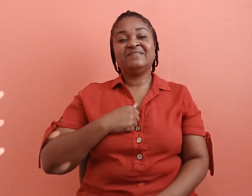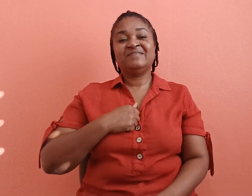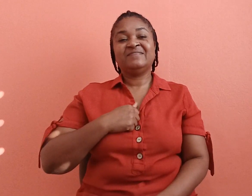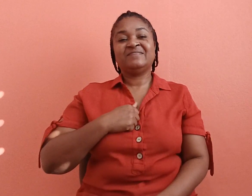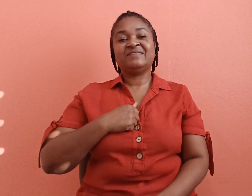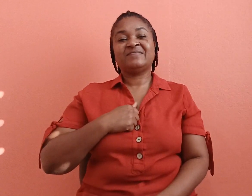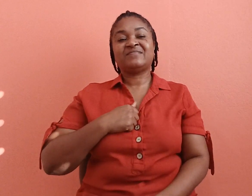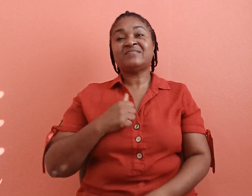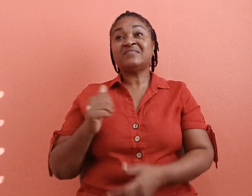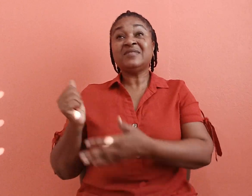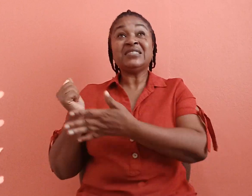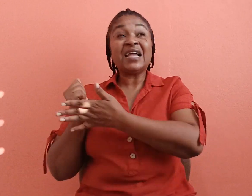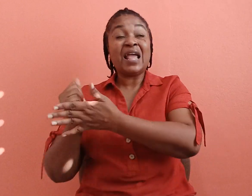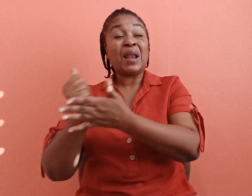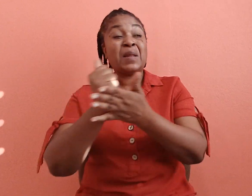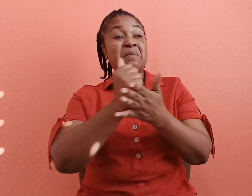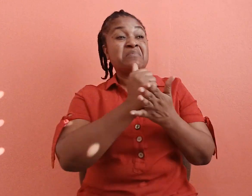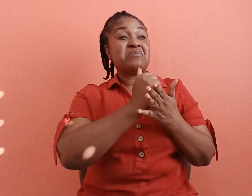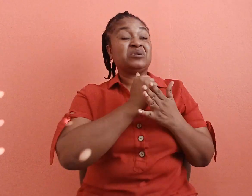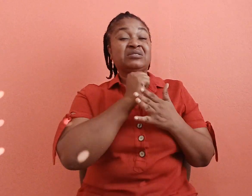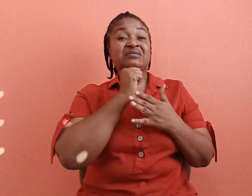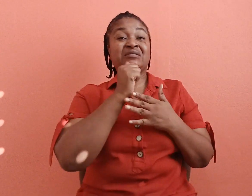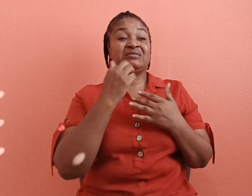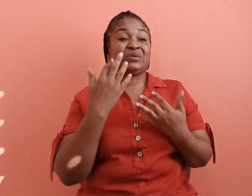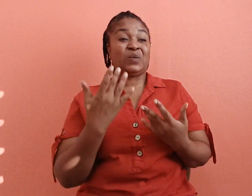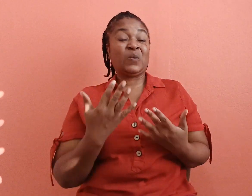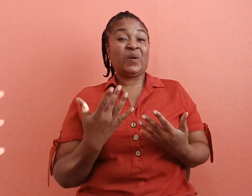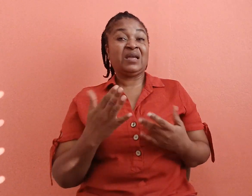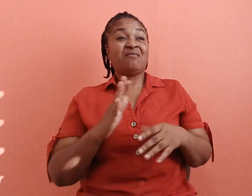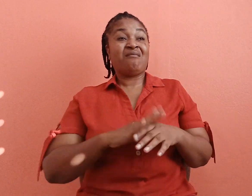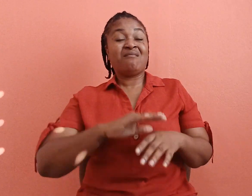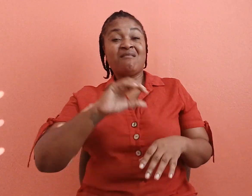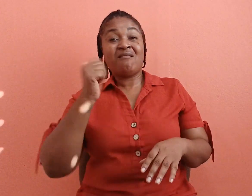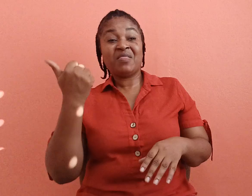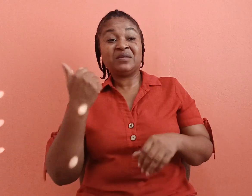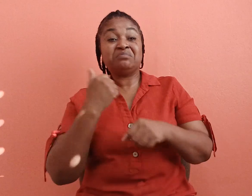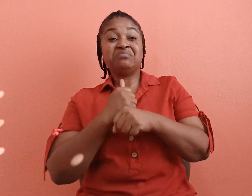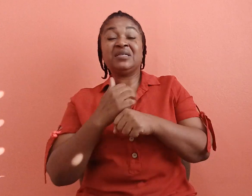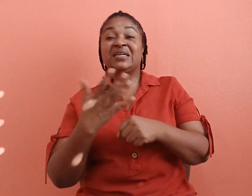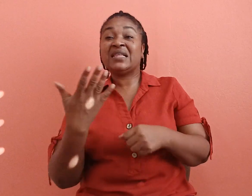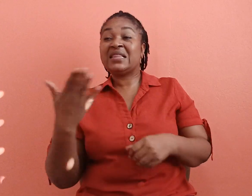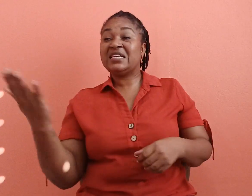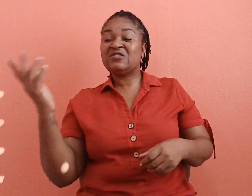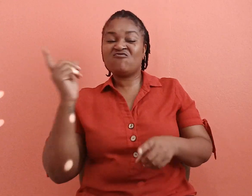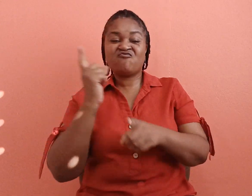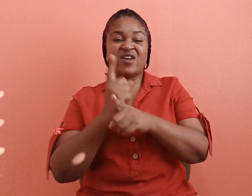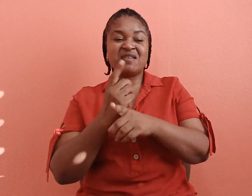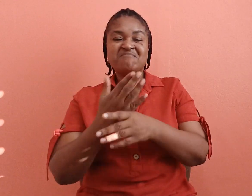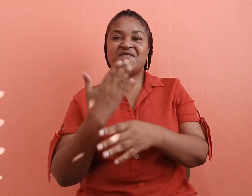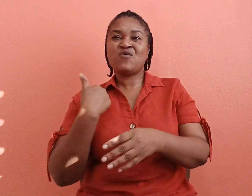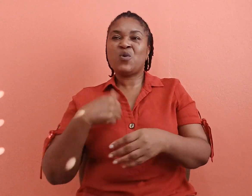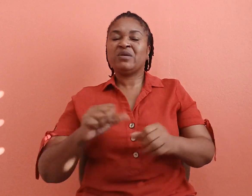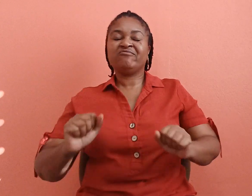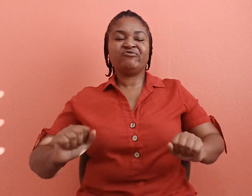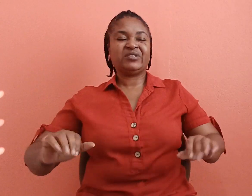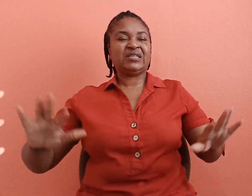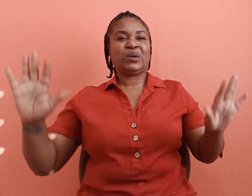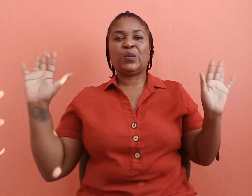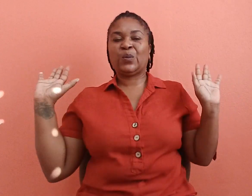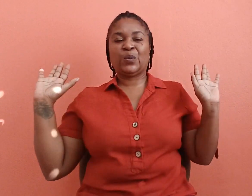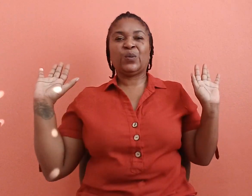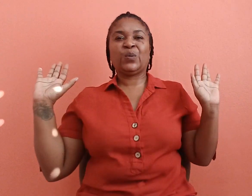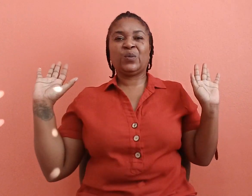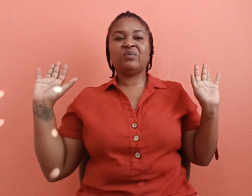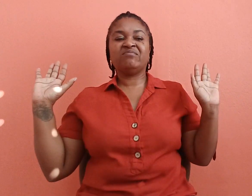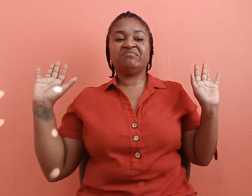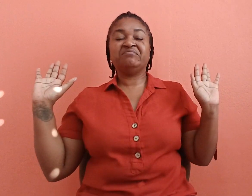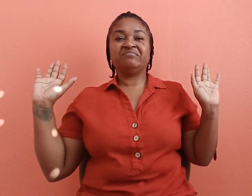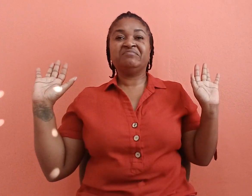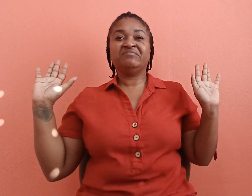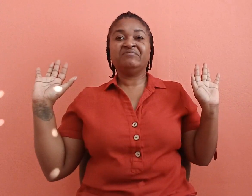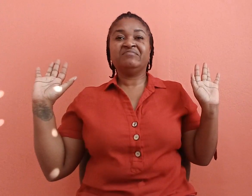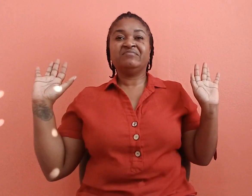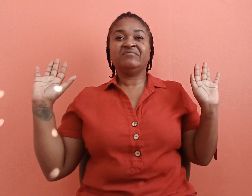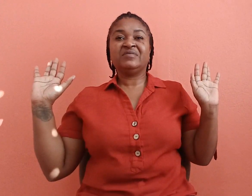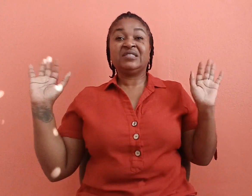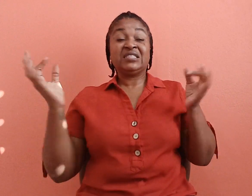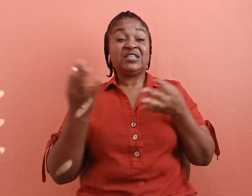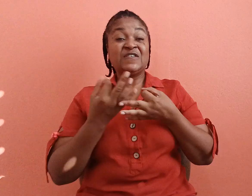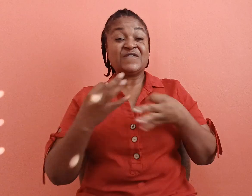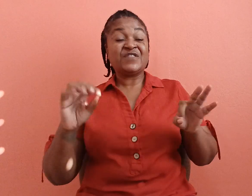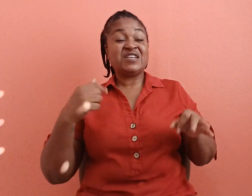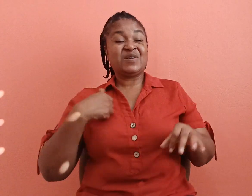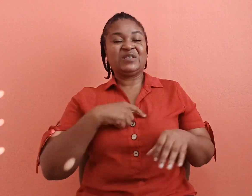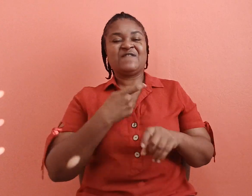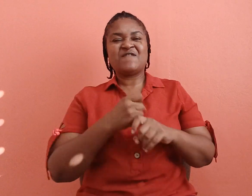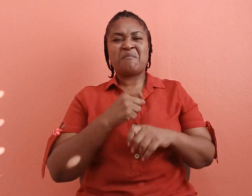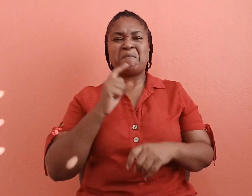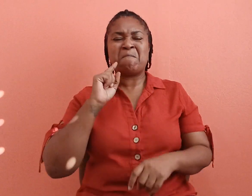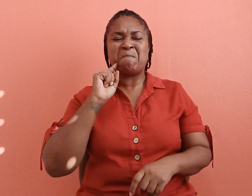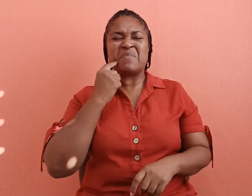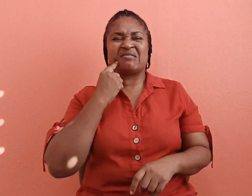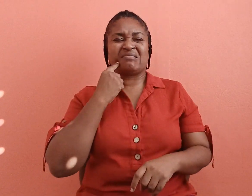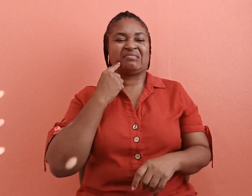Help us not to wait on others to make things right before we let go. Free us from bitterness,